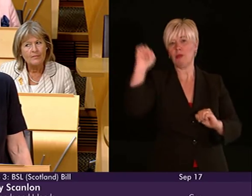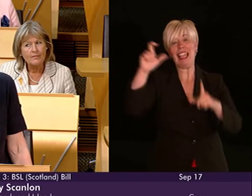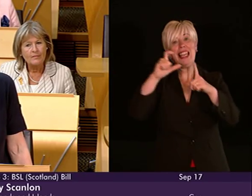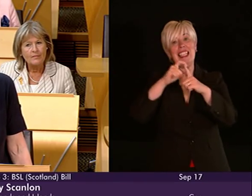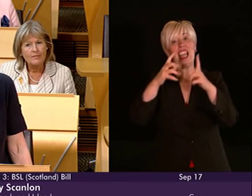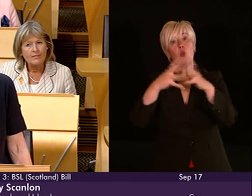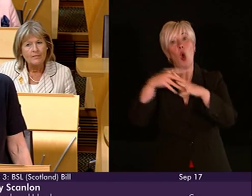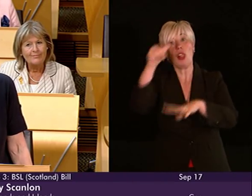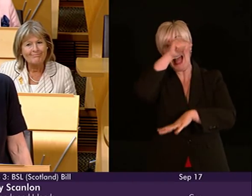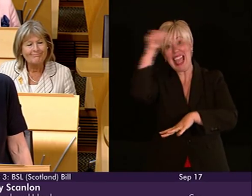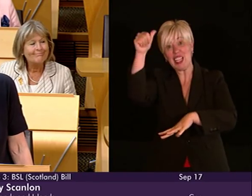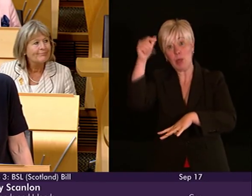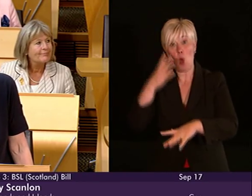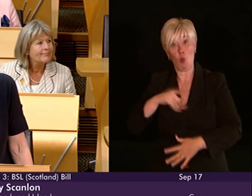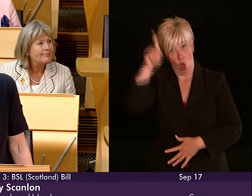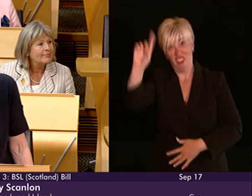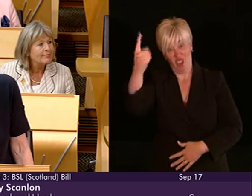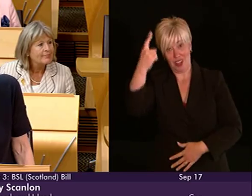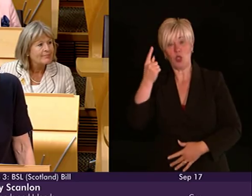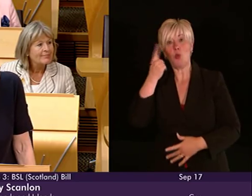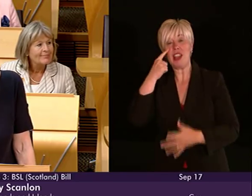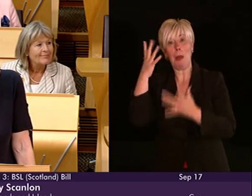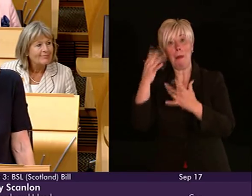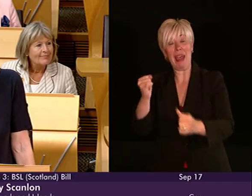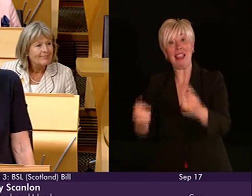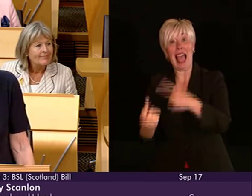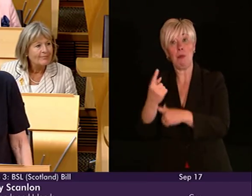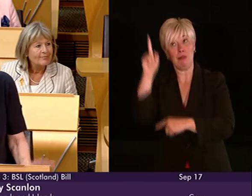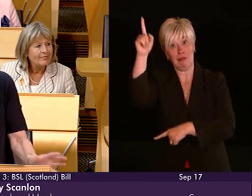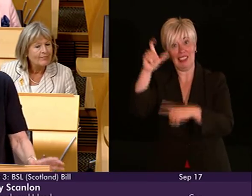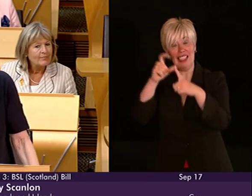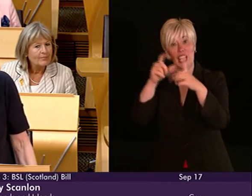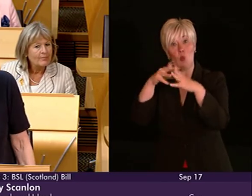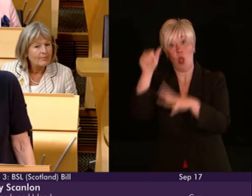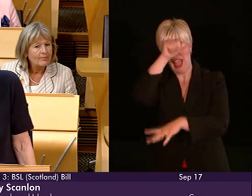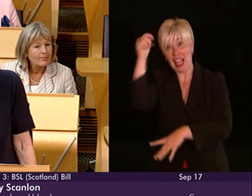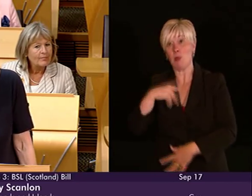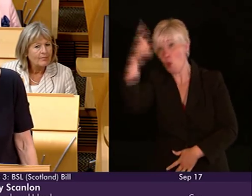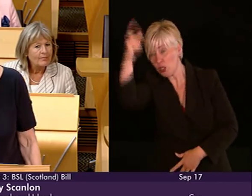to be one of the first schools to be used for any pilot. I do not mind waiting until the minister